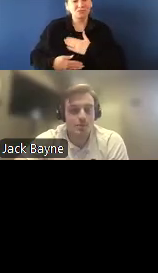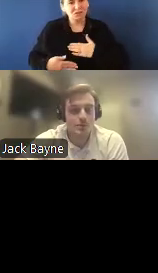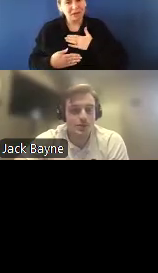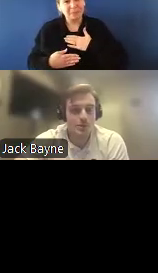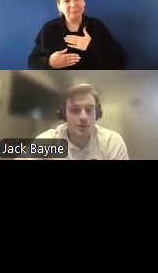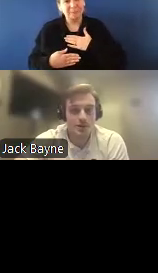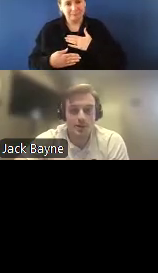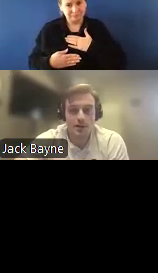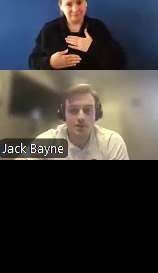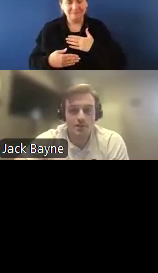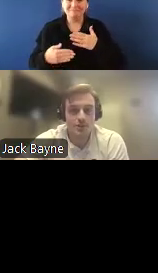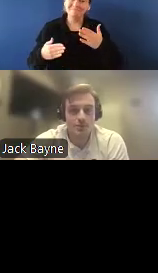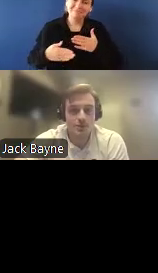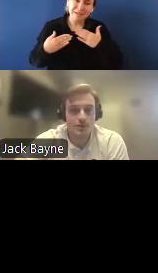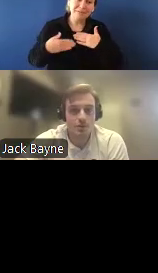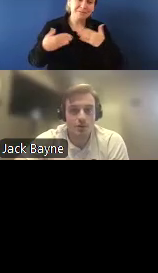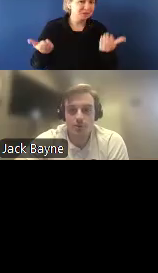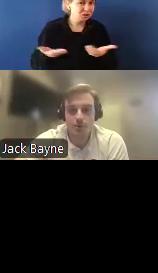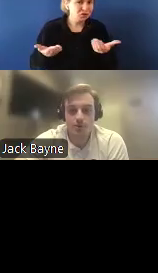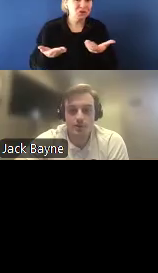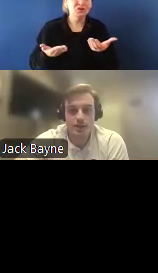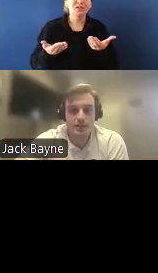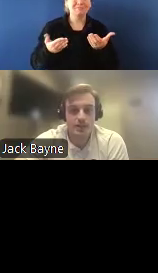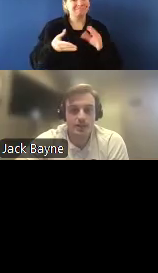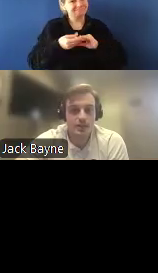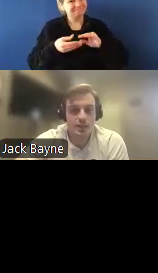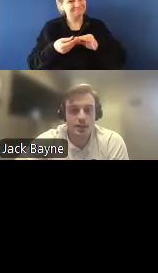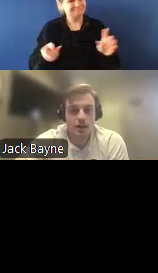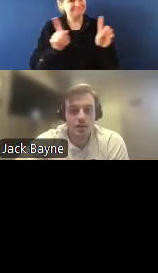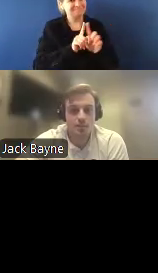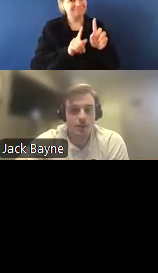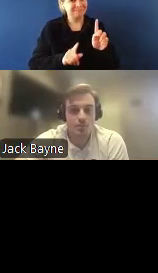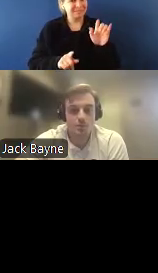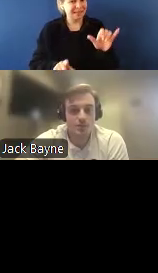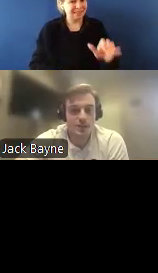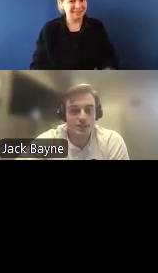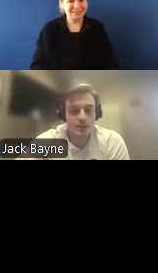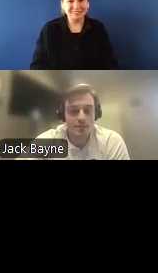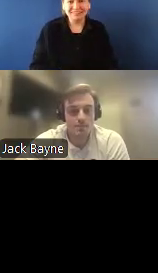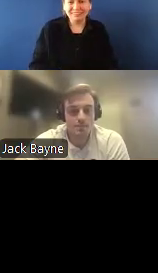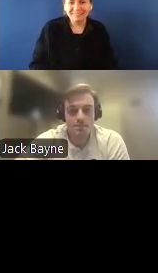opportunity to be here and speak on this webinar alongside Kelly. I'll move to the next slide.